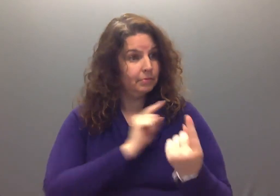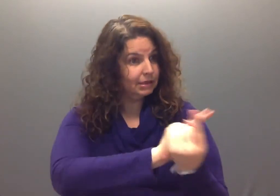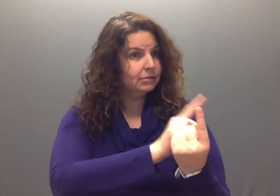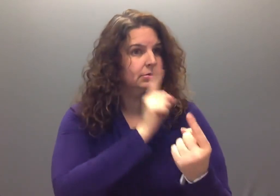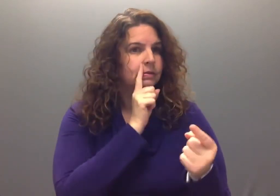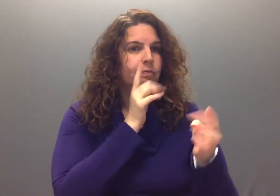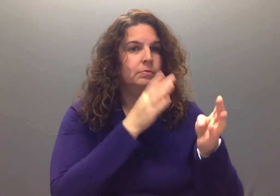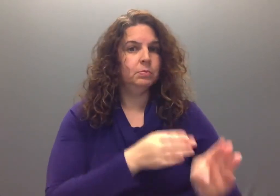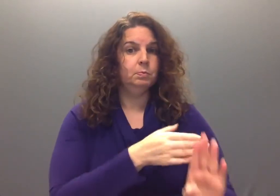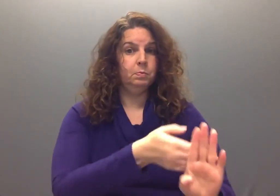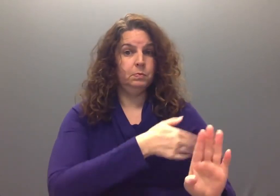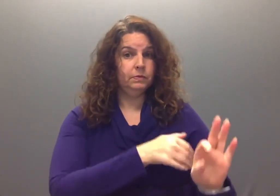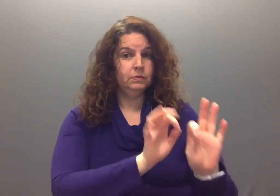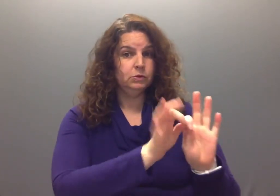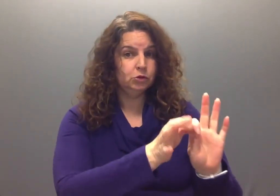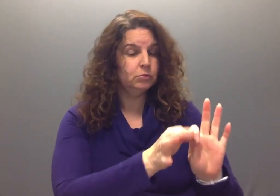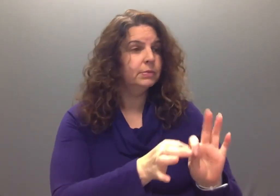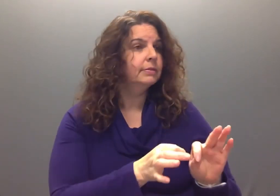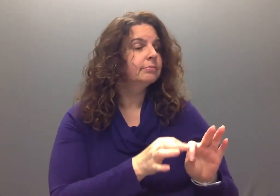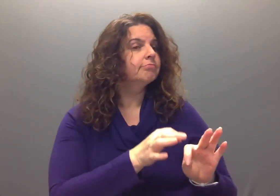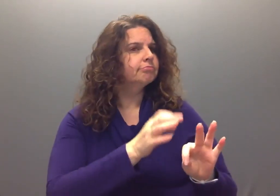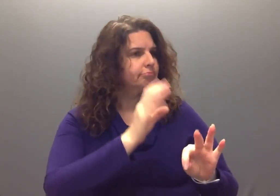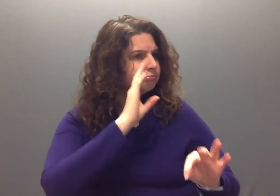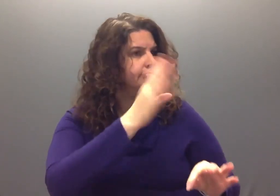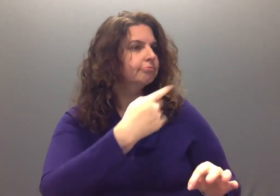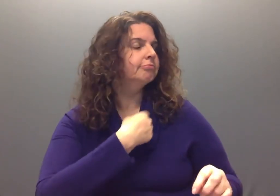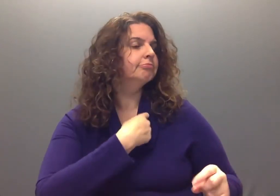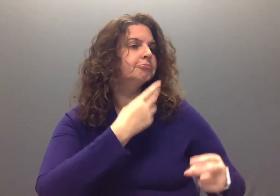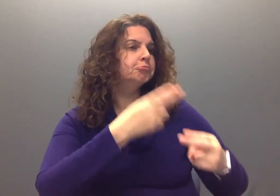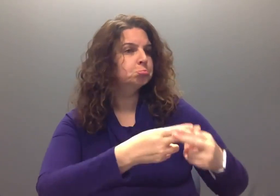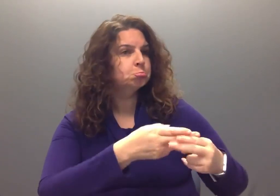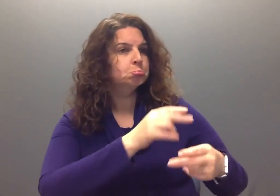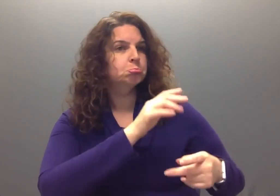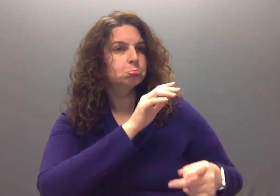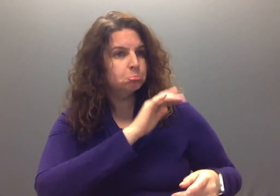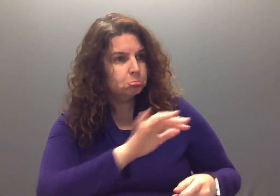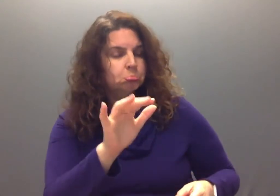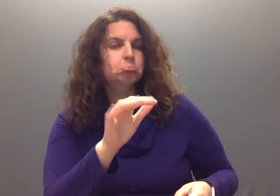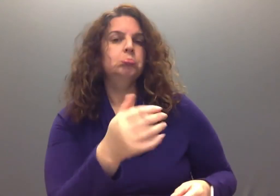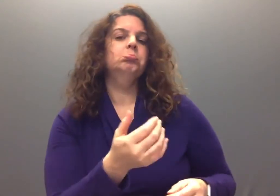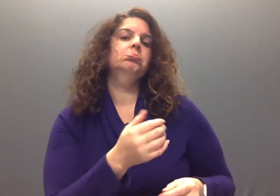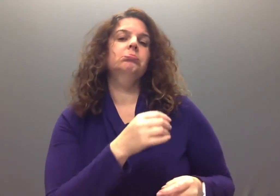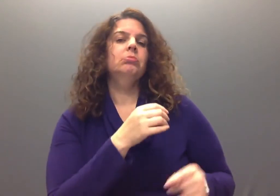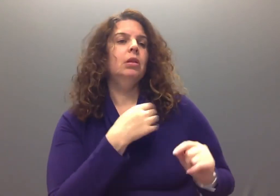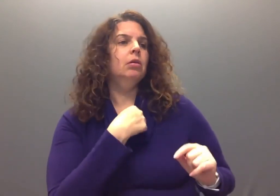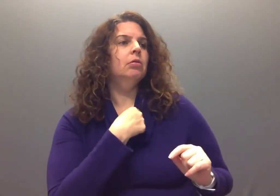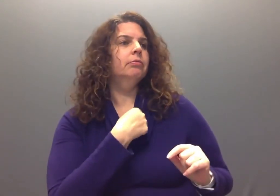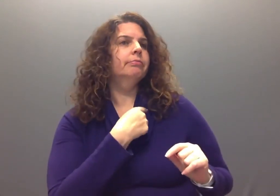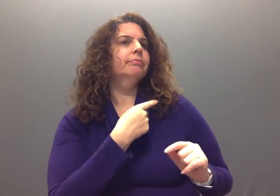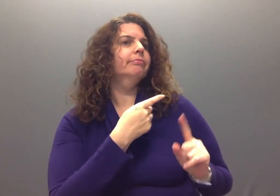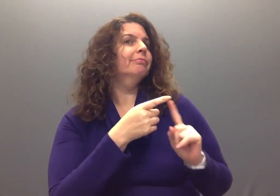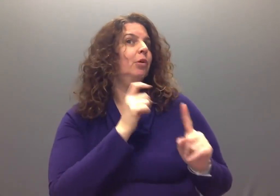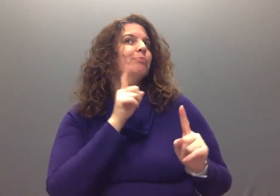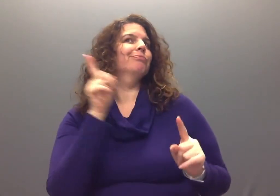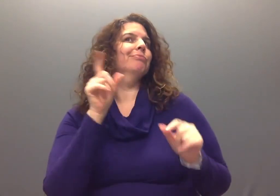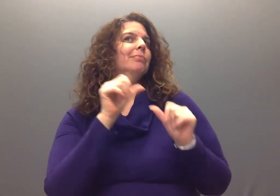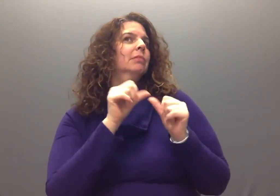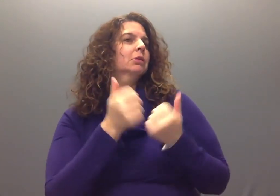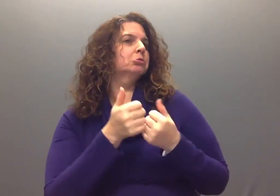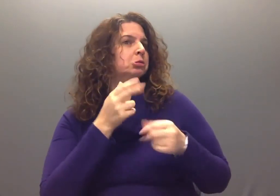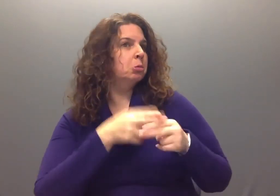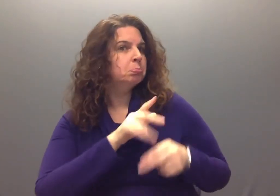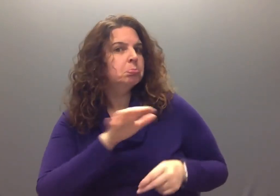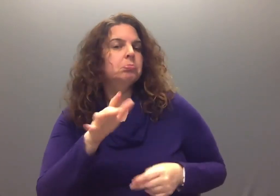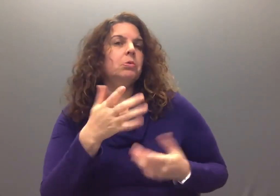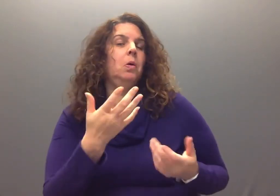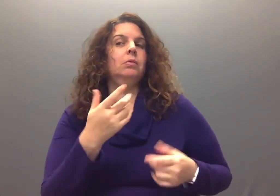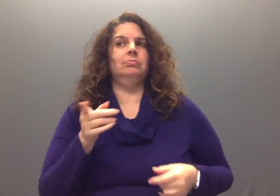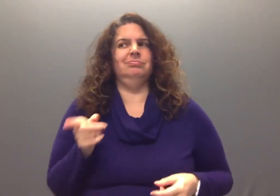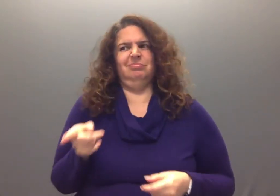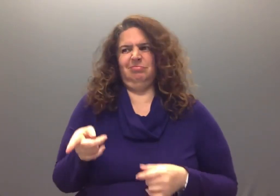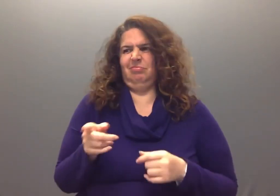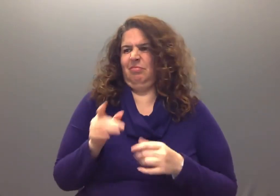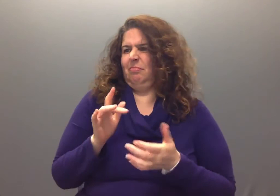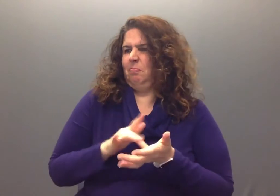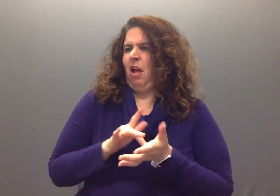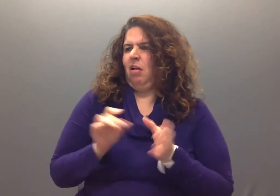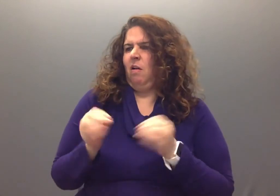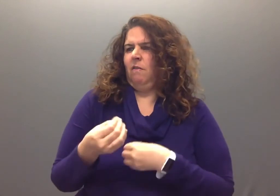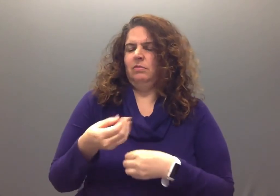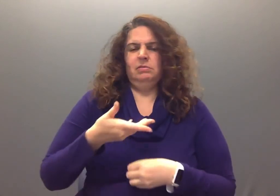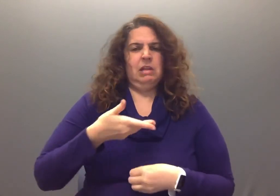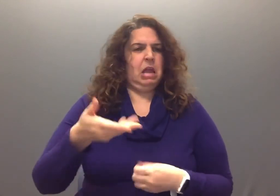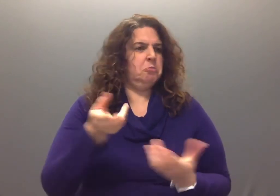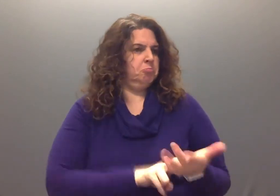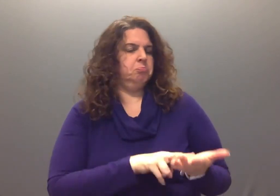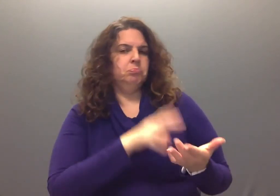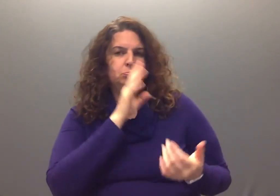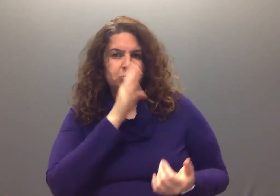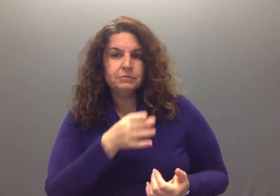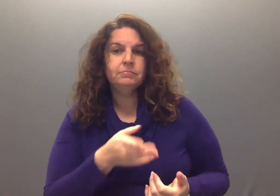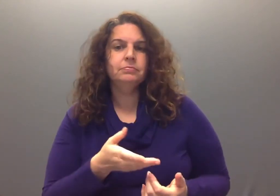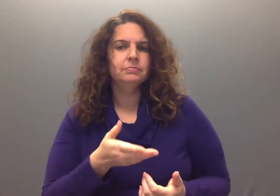Meeting a Deaf person, giving their name appropriately, agency affiliation, and who hired them.